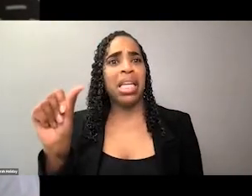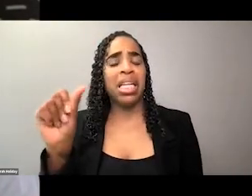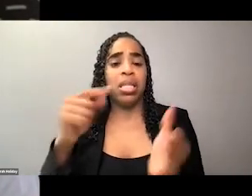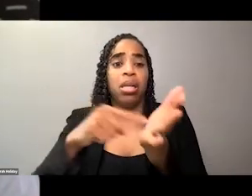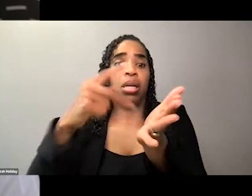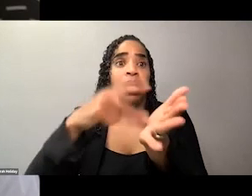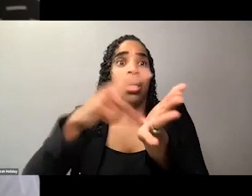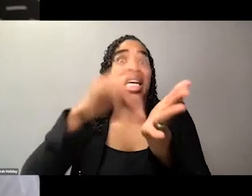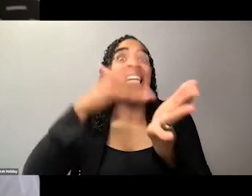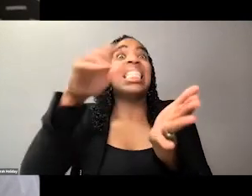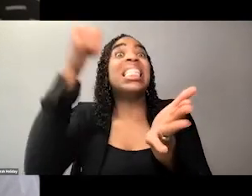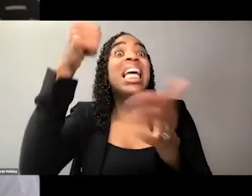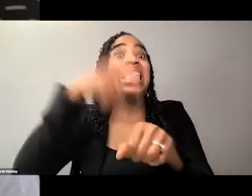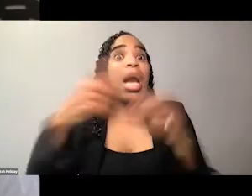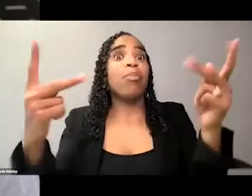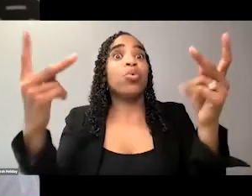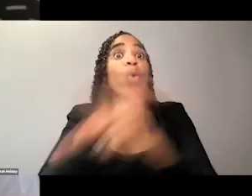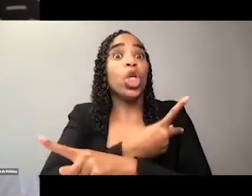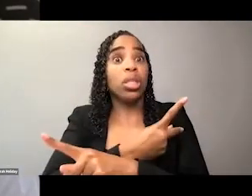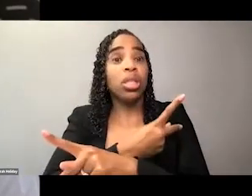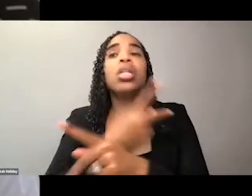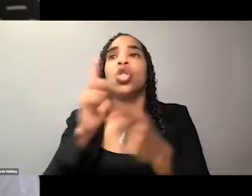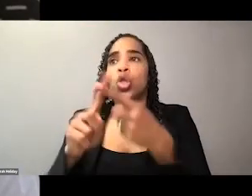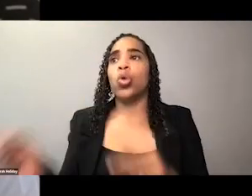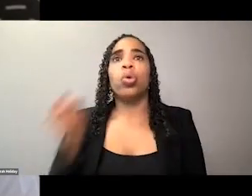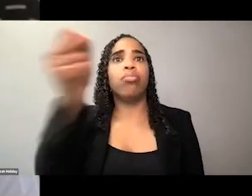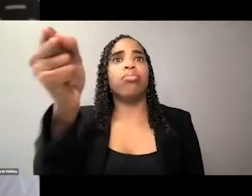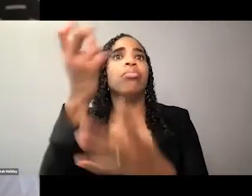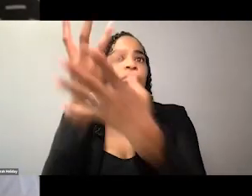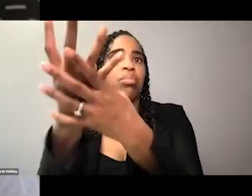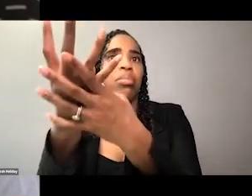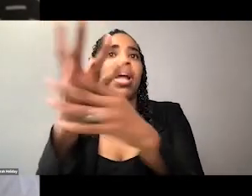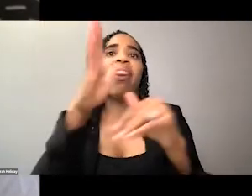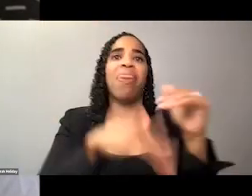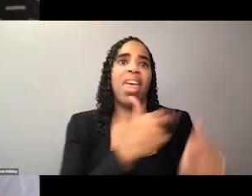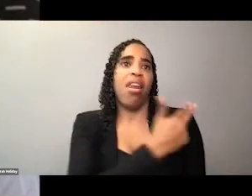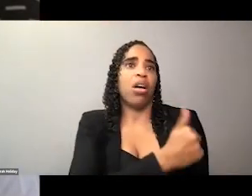more likely to be incarcerated than they are hospitalized in the U.S.